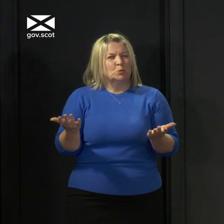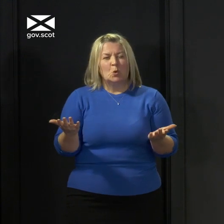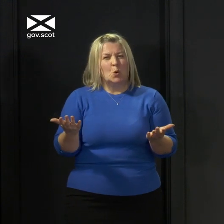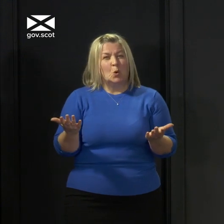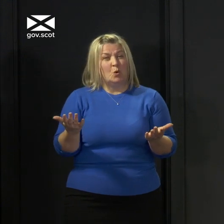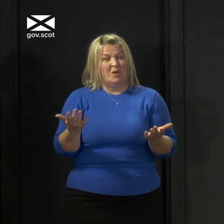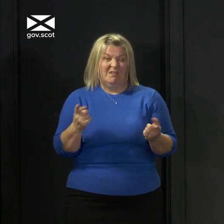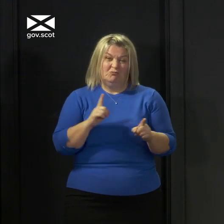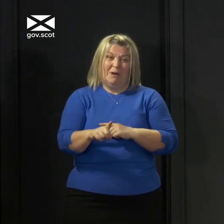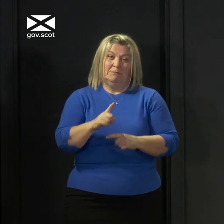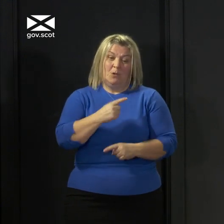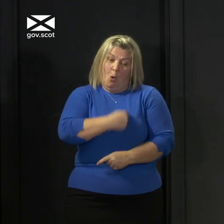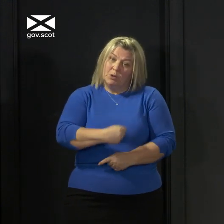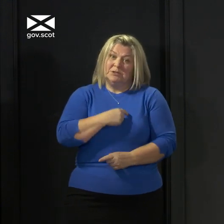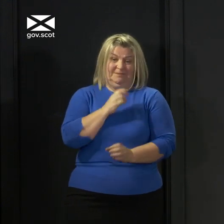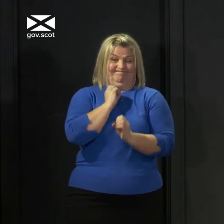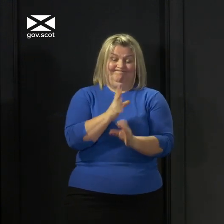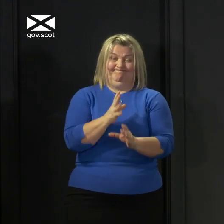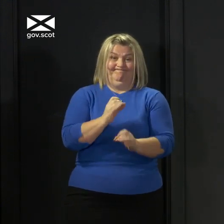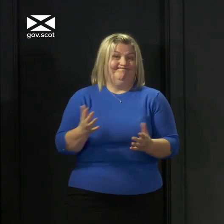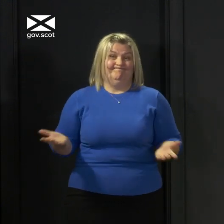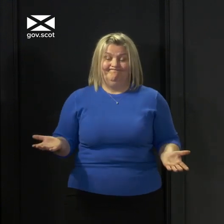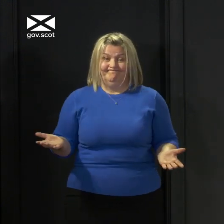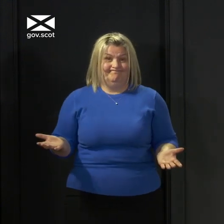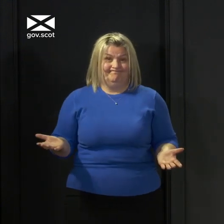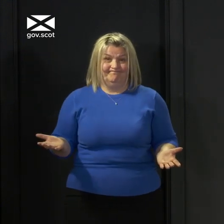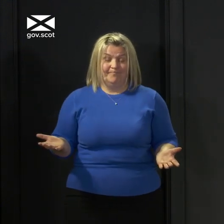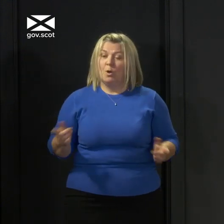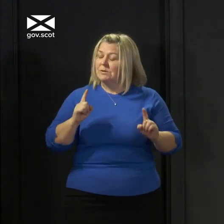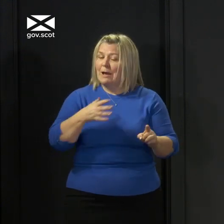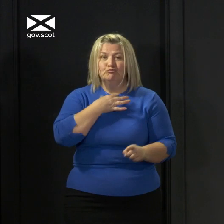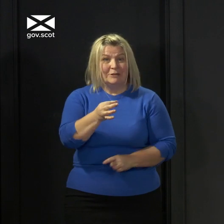cannot do that in a way that risks a resurgence of this virus and then all of